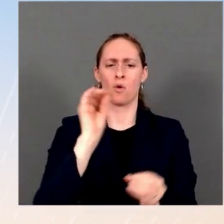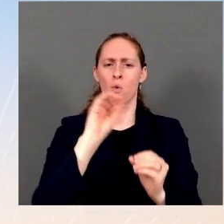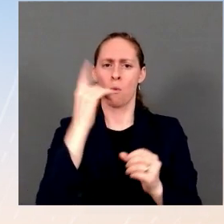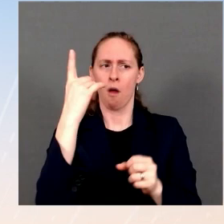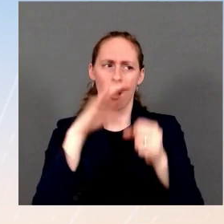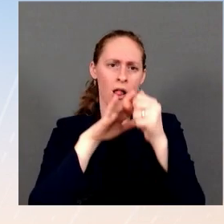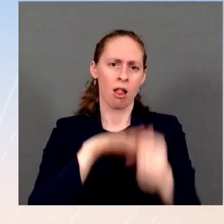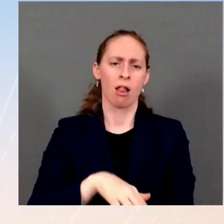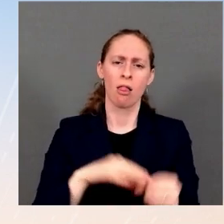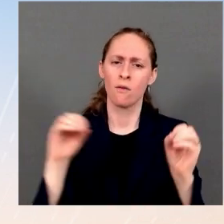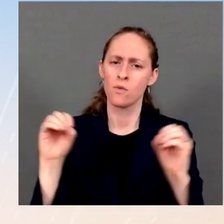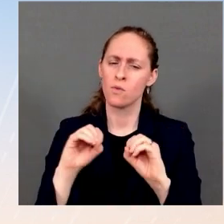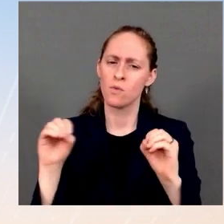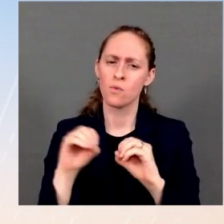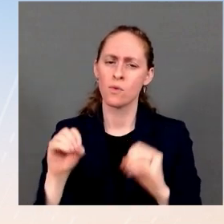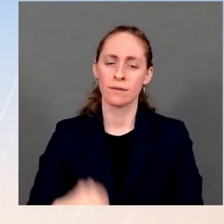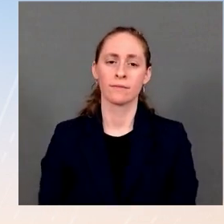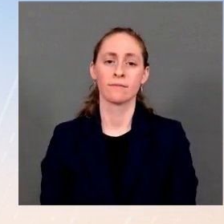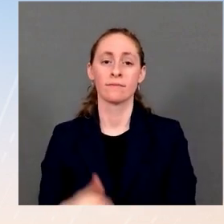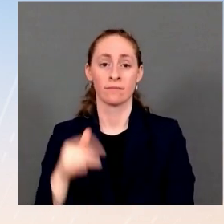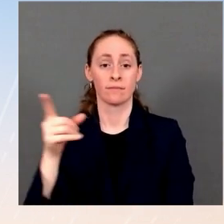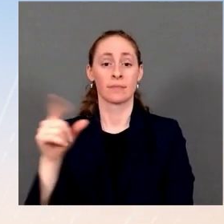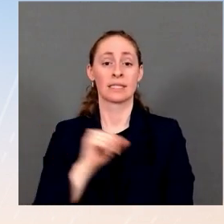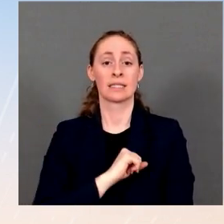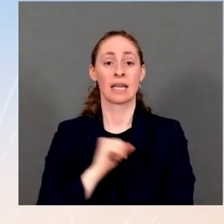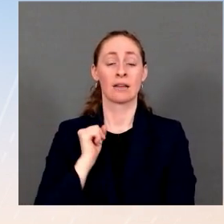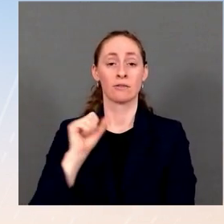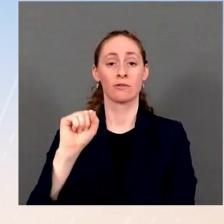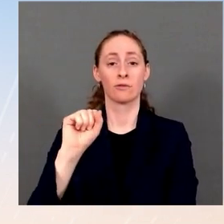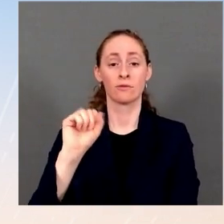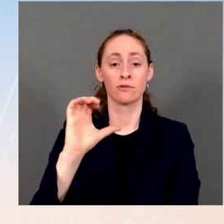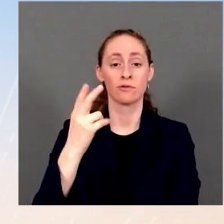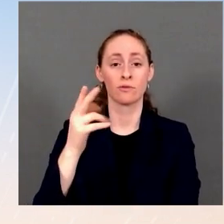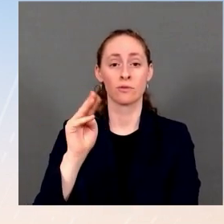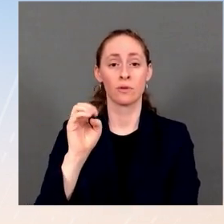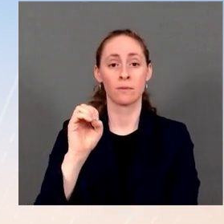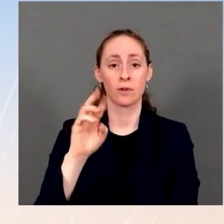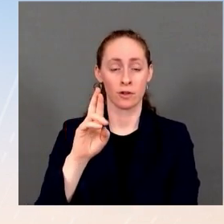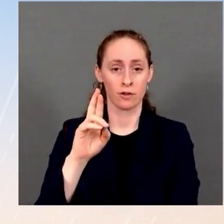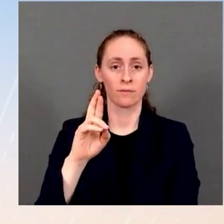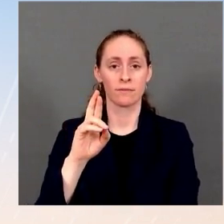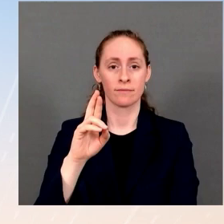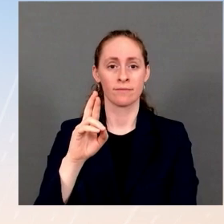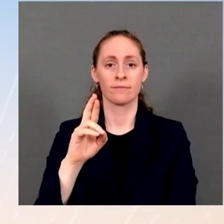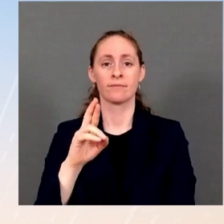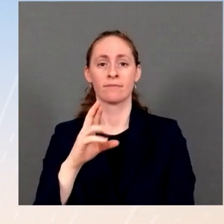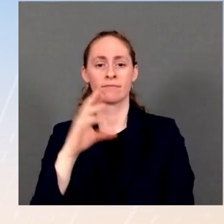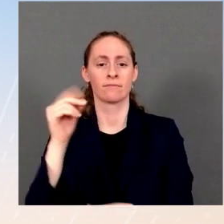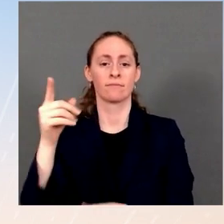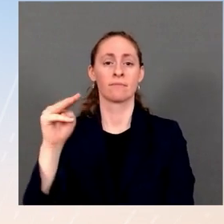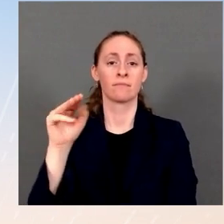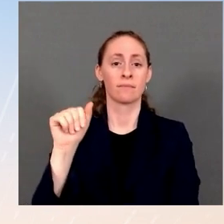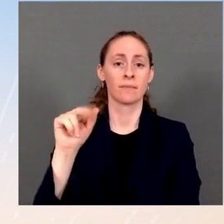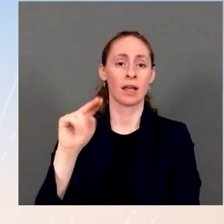King, Klobuchar, Manchin, Merkley, Tester, and Warnock. The President has been getting regular updates on this